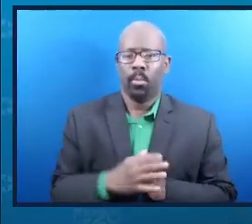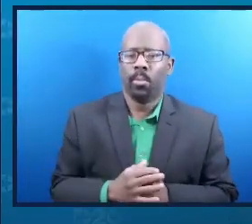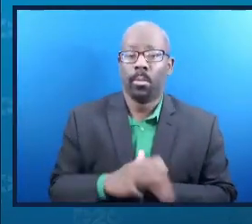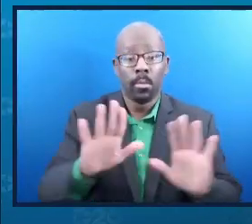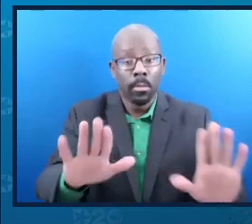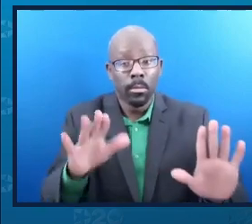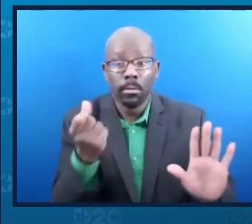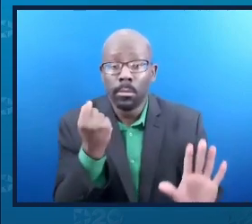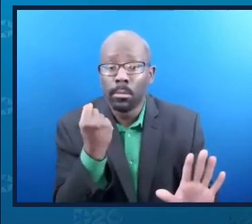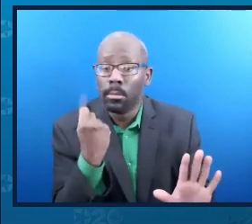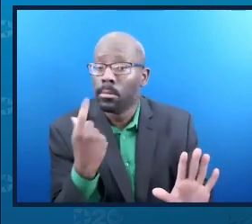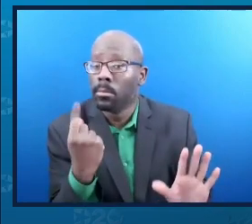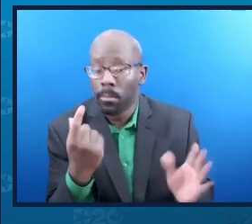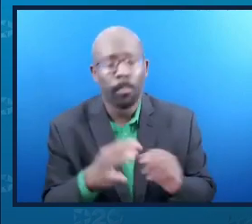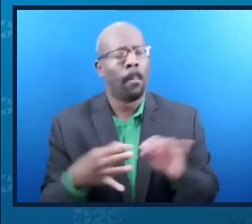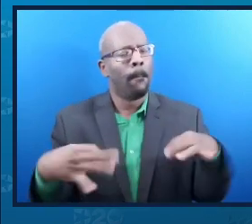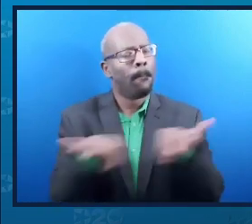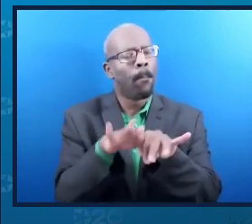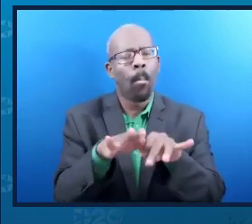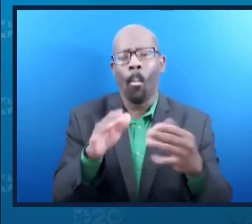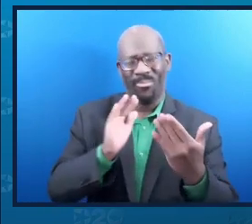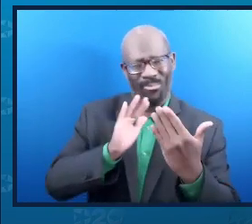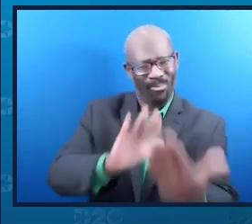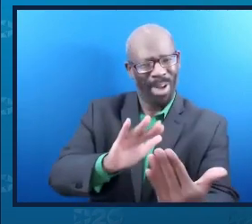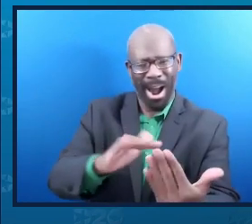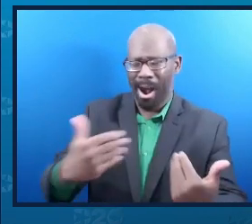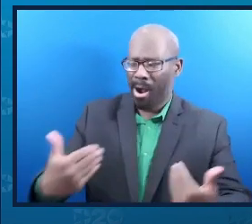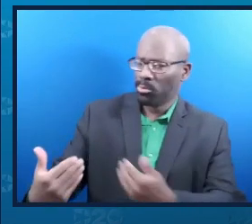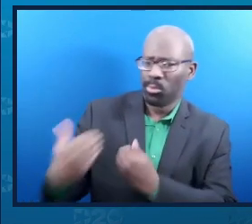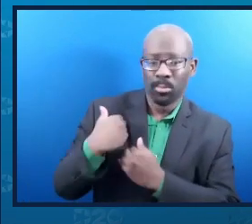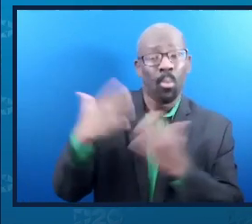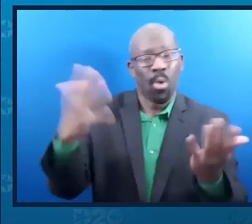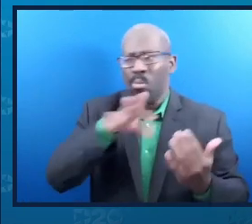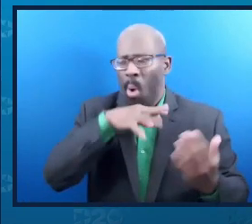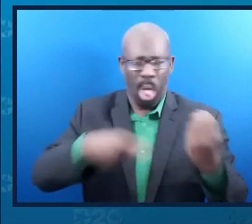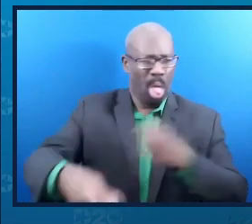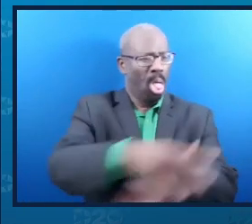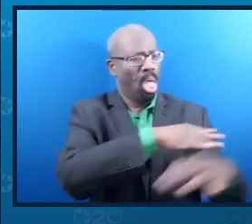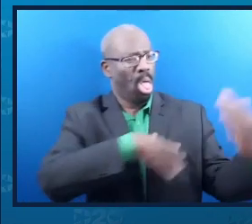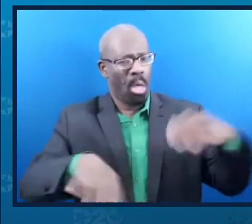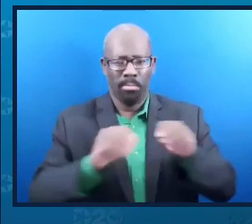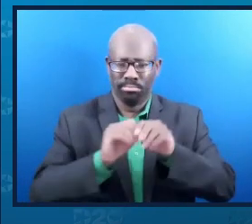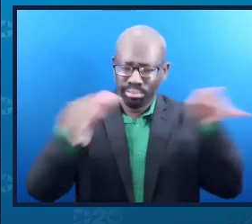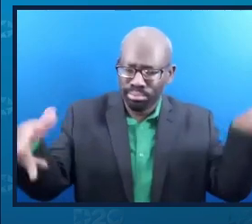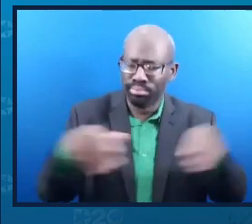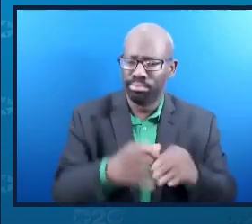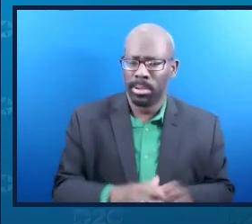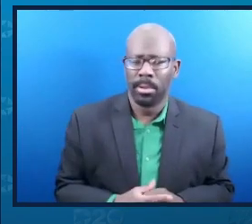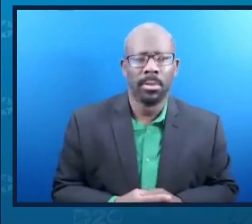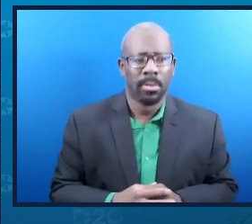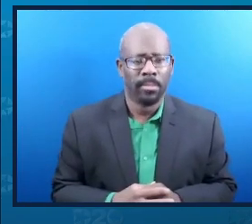OUR COMMUNITIES, FOR SUCH A LONG TIME, HAVE FACED THE BURDEN OF POLLUTION.